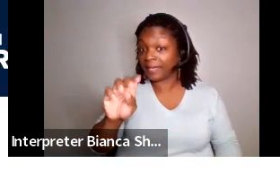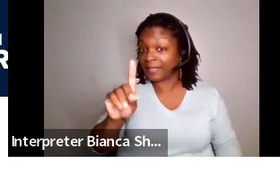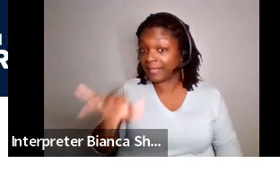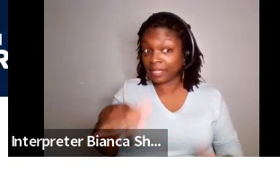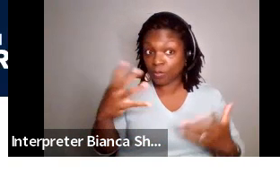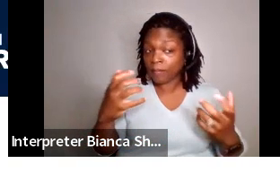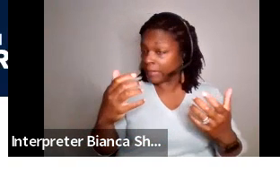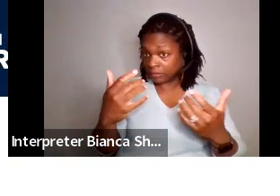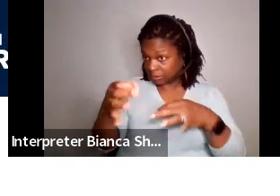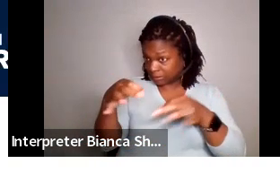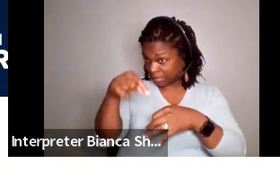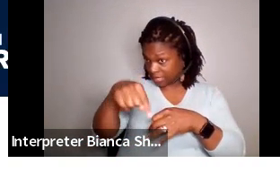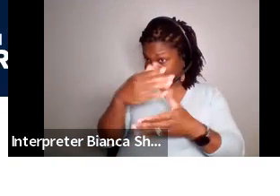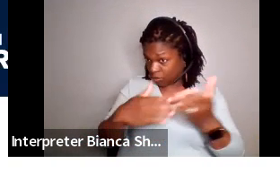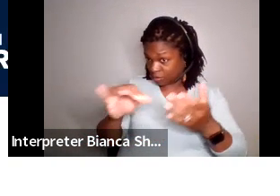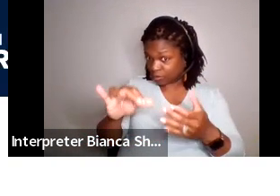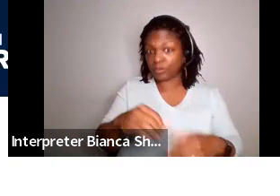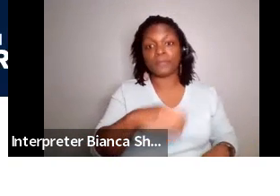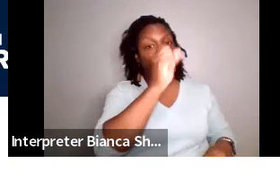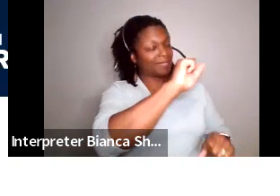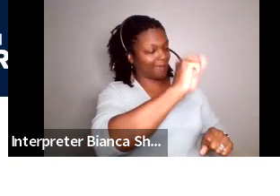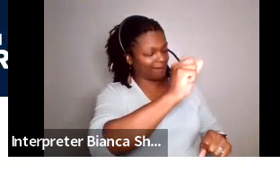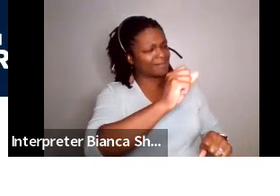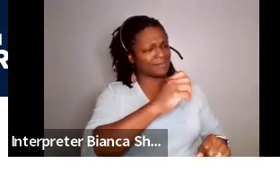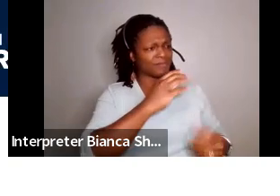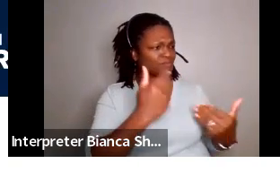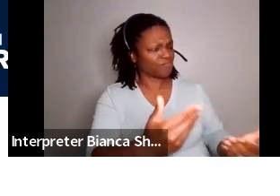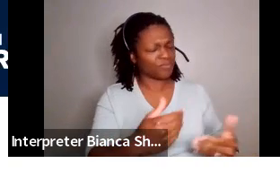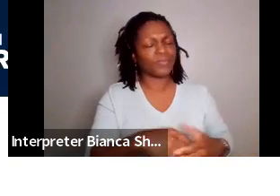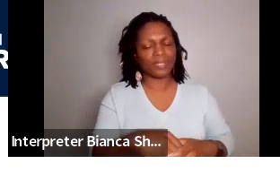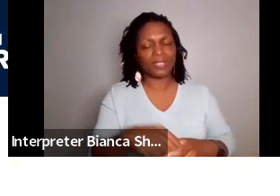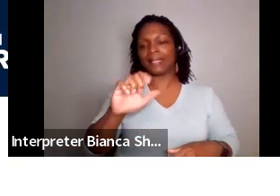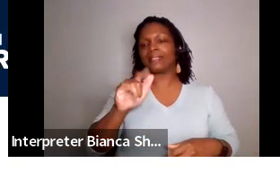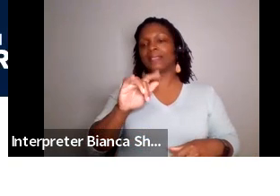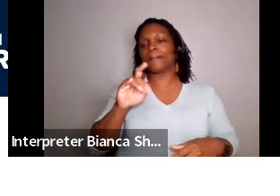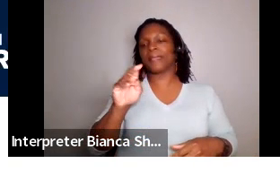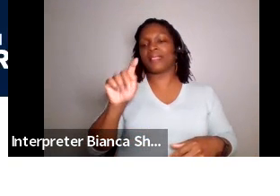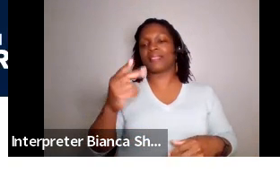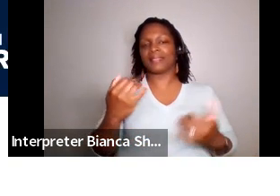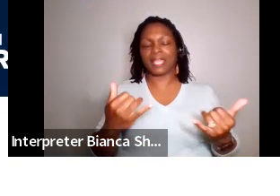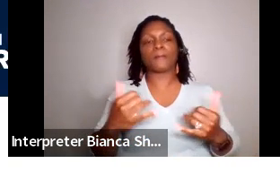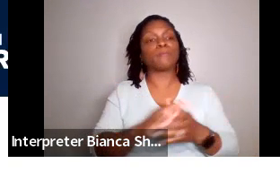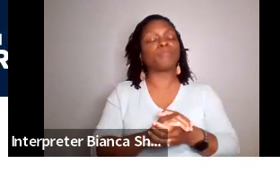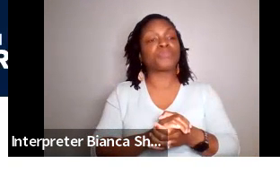Go ahead, sure. So we wanted to talk with everyone about our American rescued spending plan.